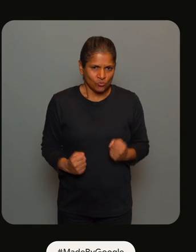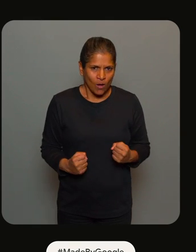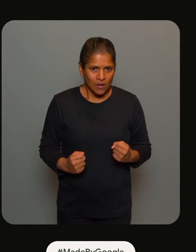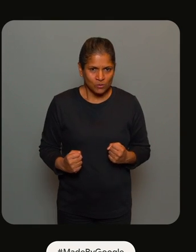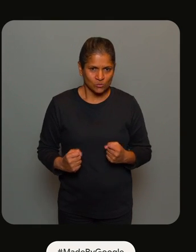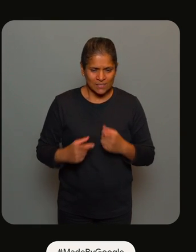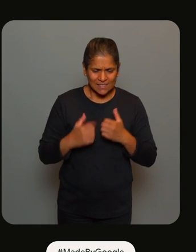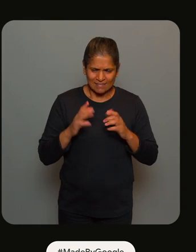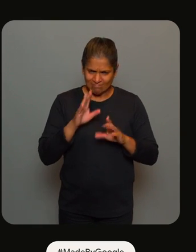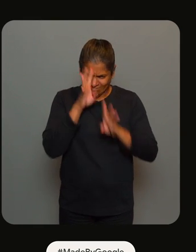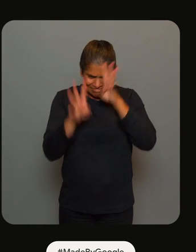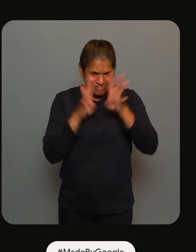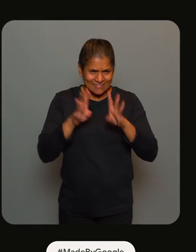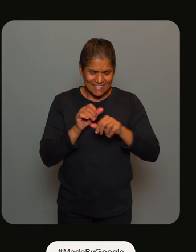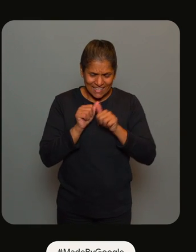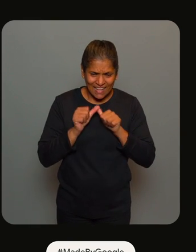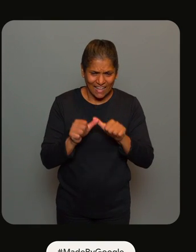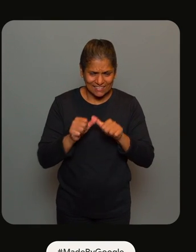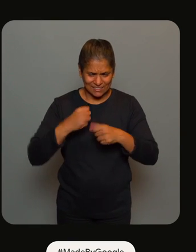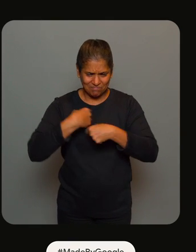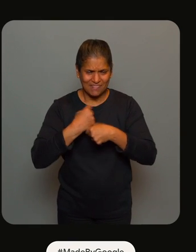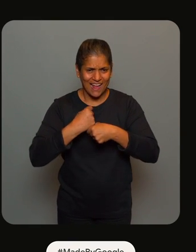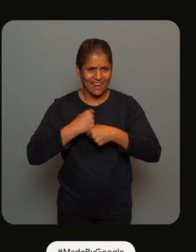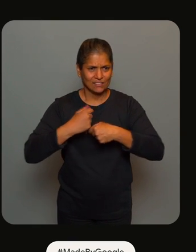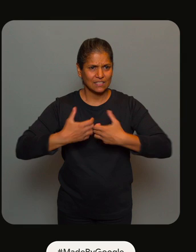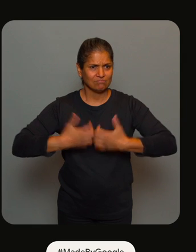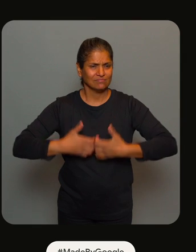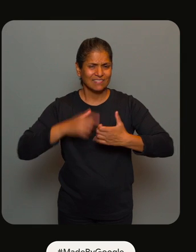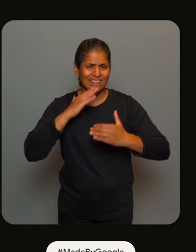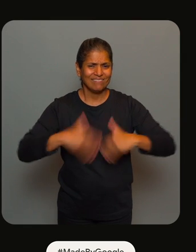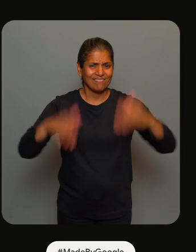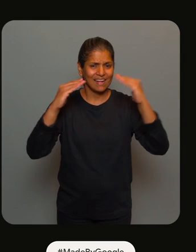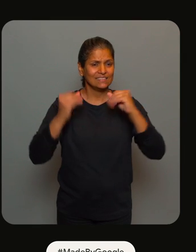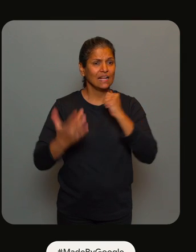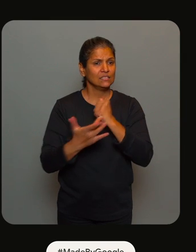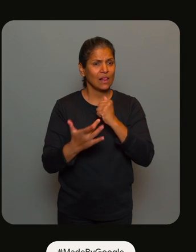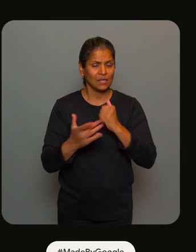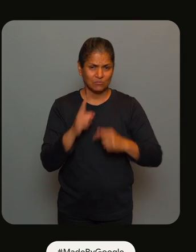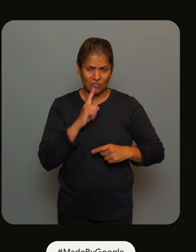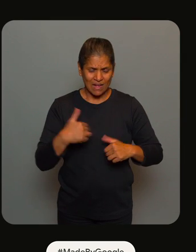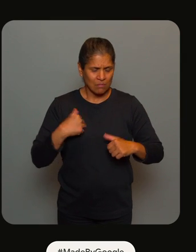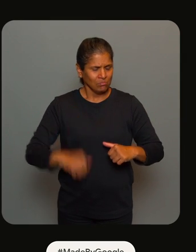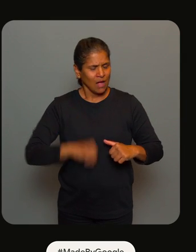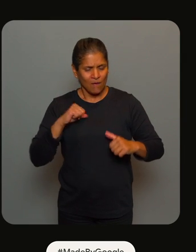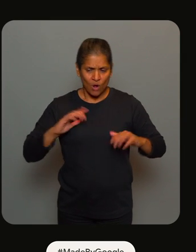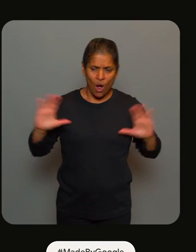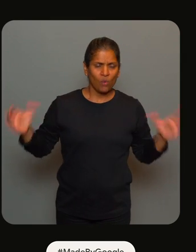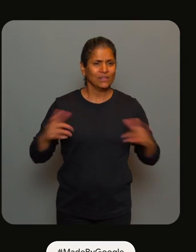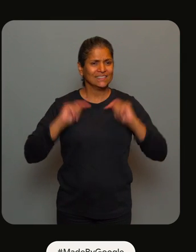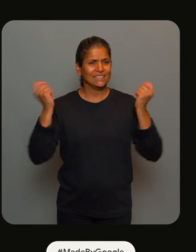And I’m so proud to be part of a team of designers, product engineers, and operations specialists who are doing